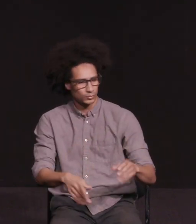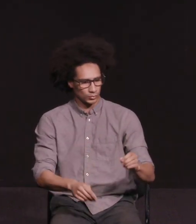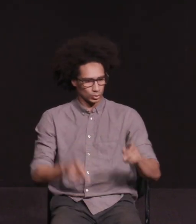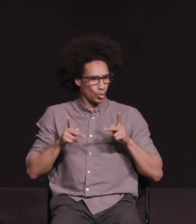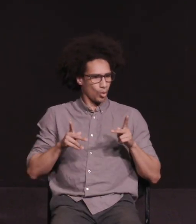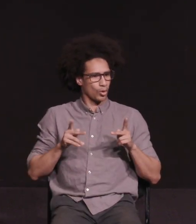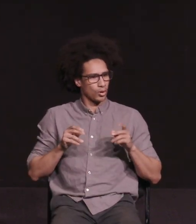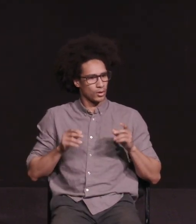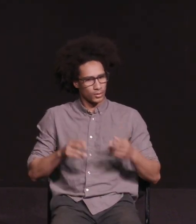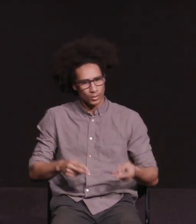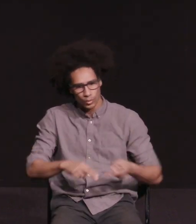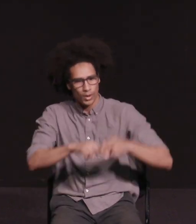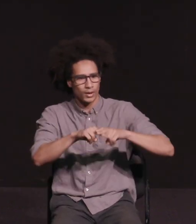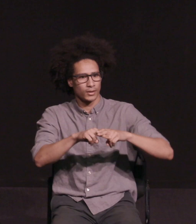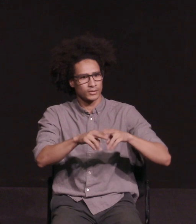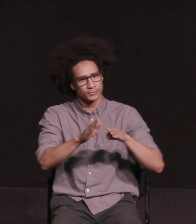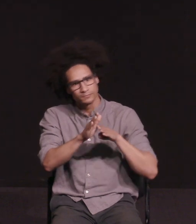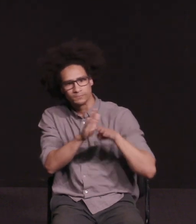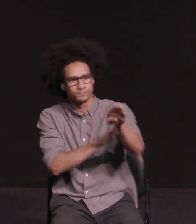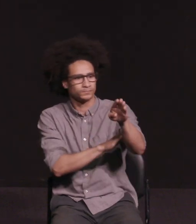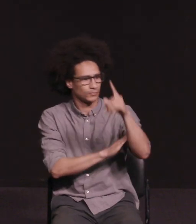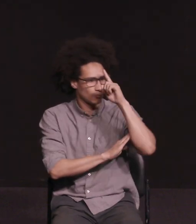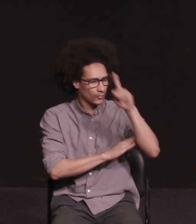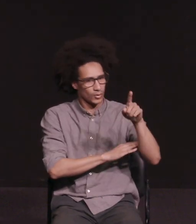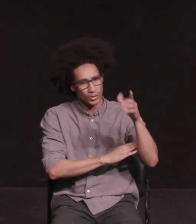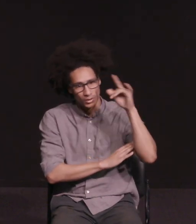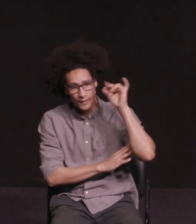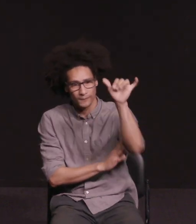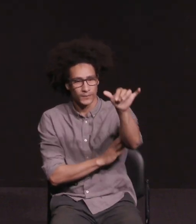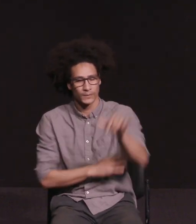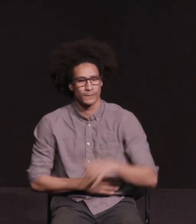These emerging writers, poets, and illustrators are standing on